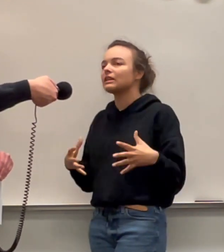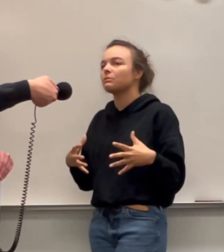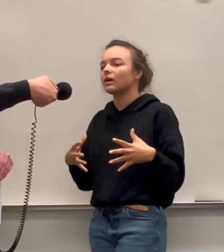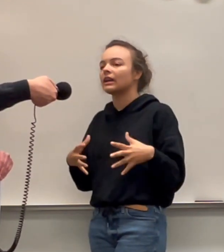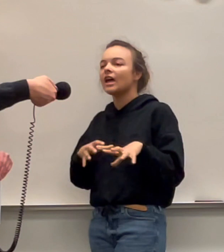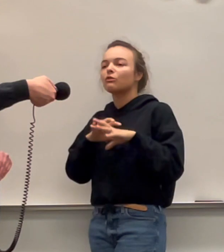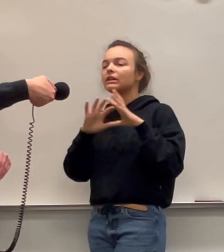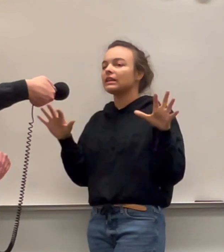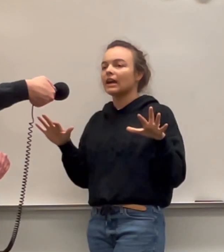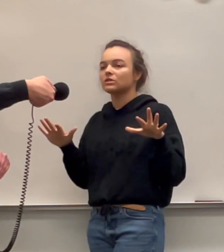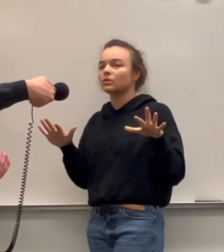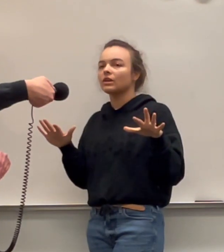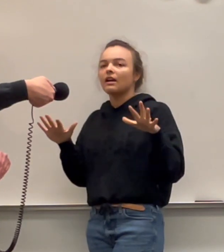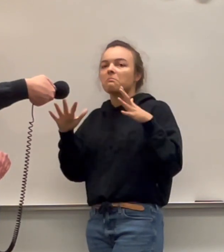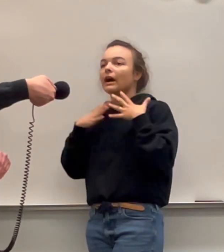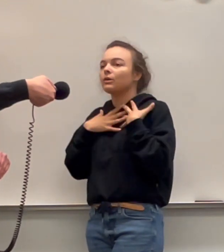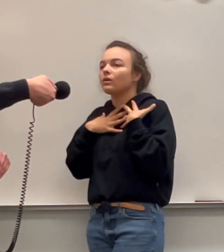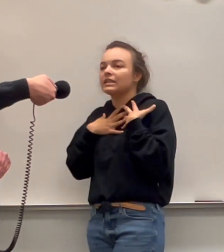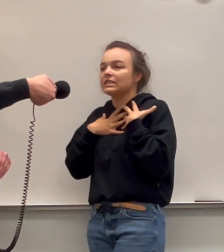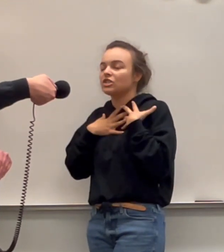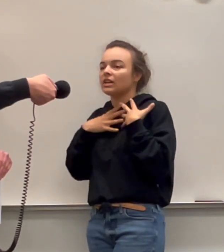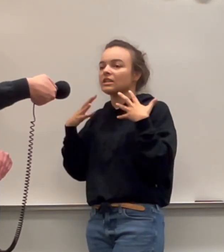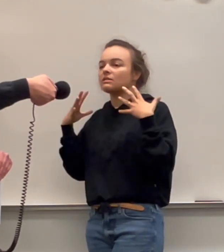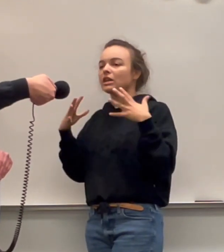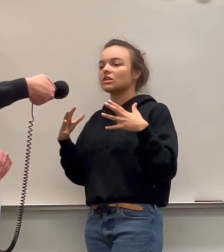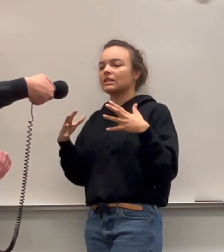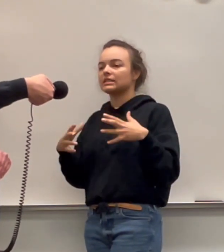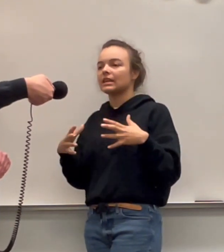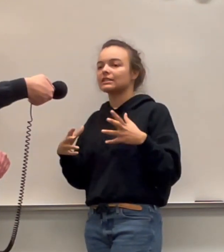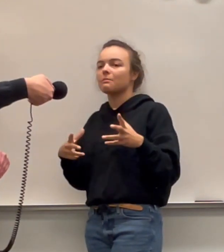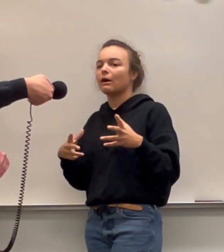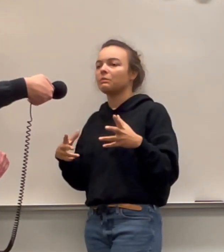really important really in high school my goal as a teacher is to make sure that these kids come out